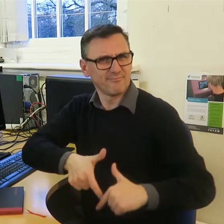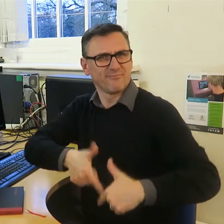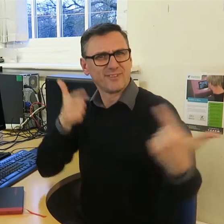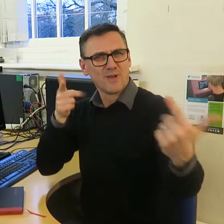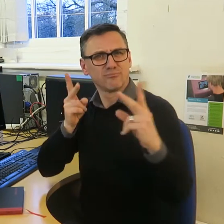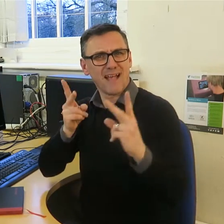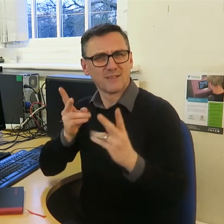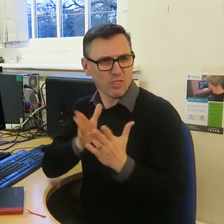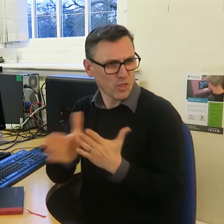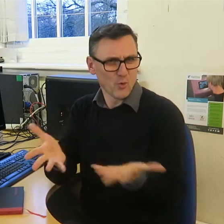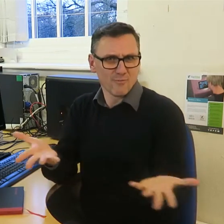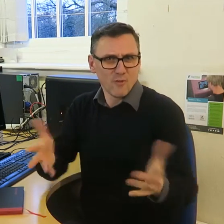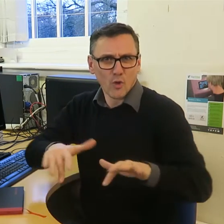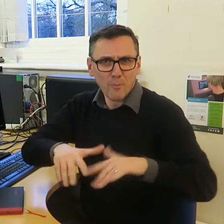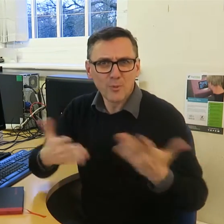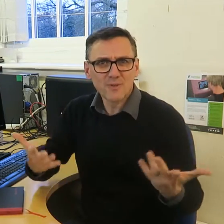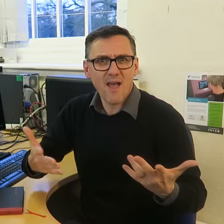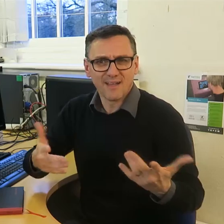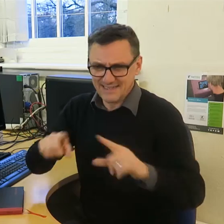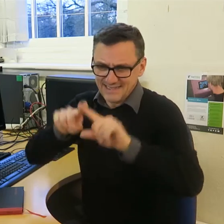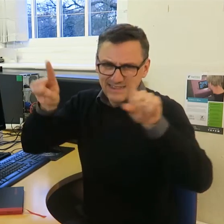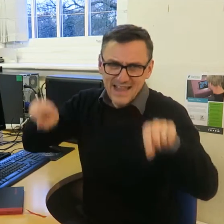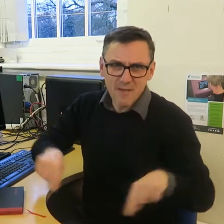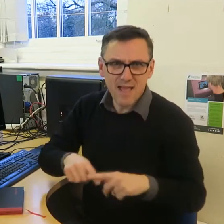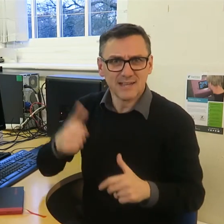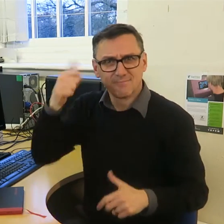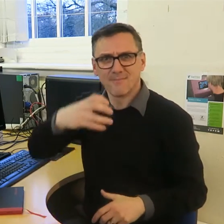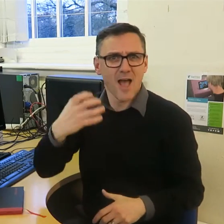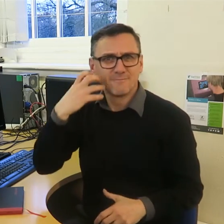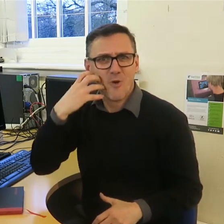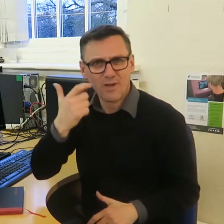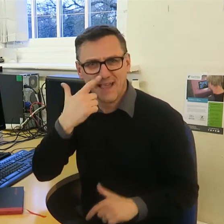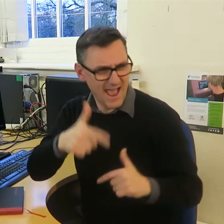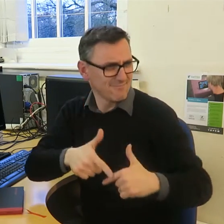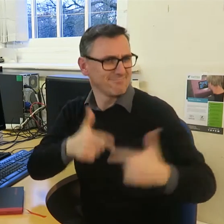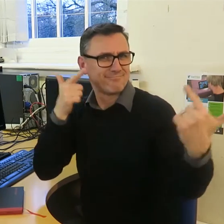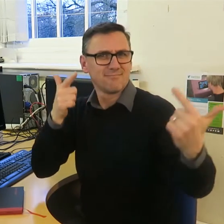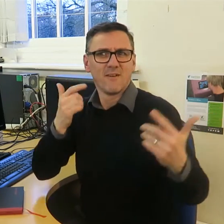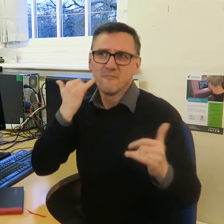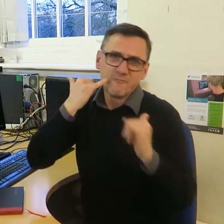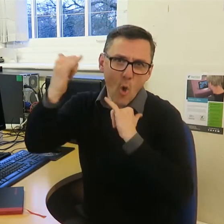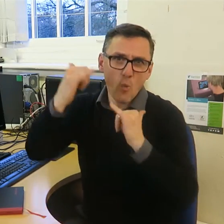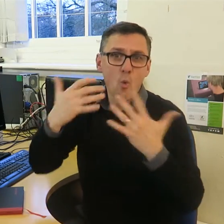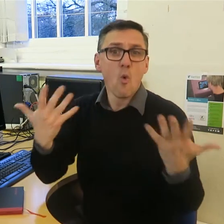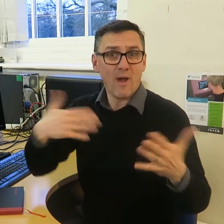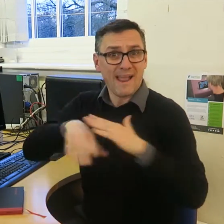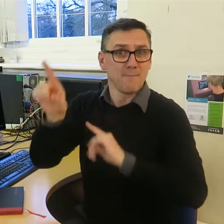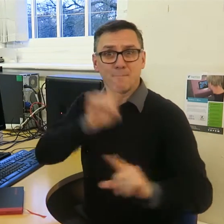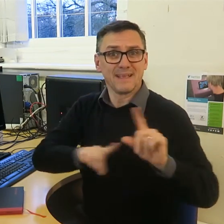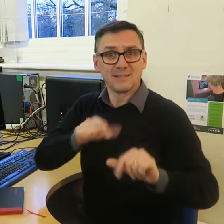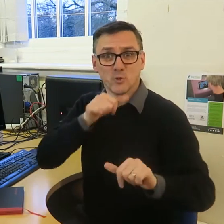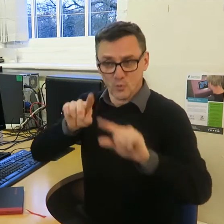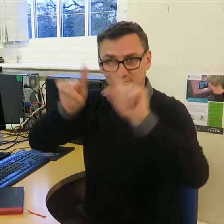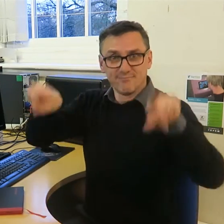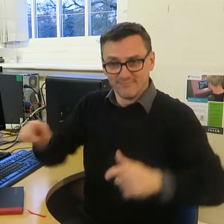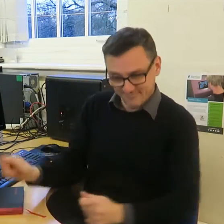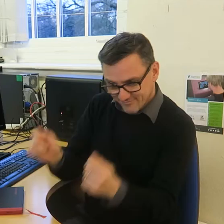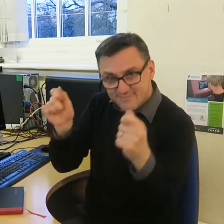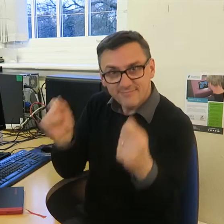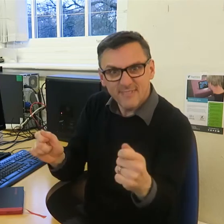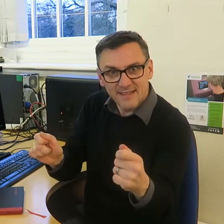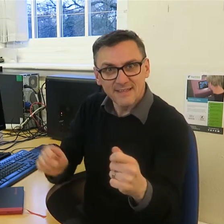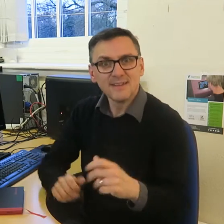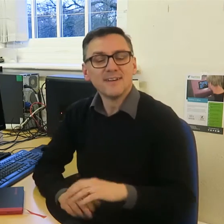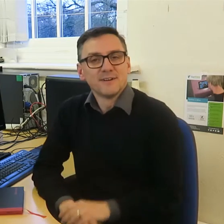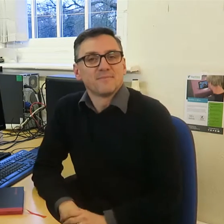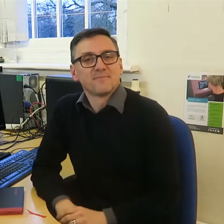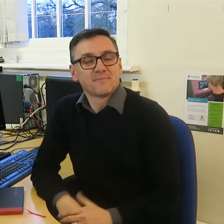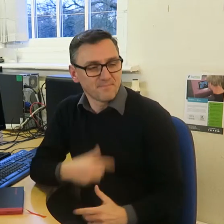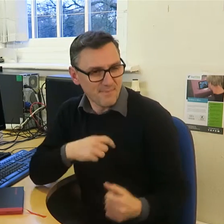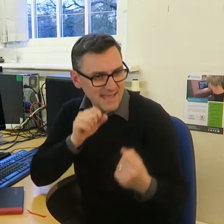I explain the workings of SignVideo and how our video remote interpreting can be used from computers, tablets and smart phones to make phone calls or for accessing work meetings.